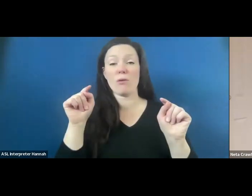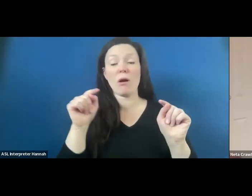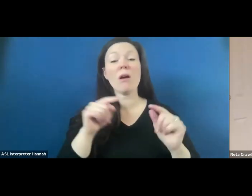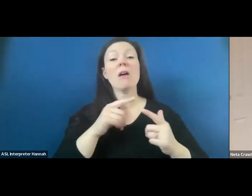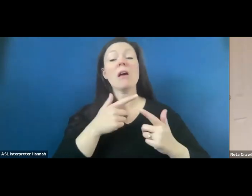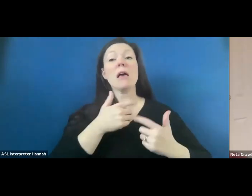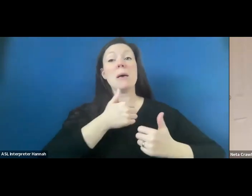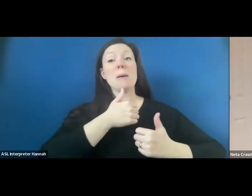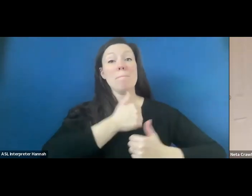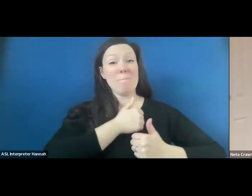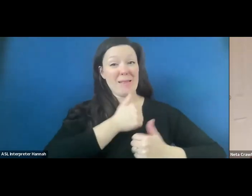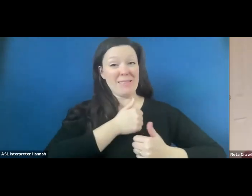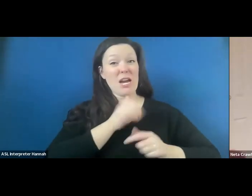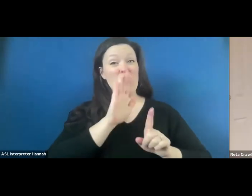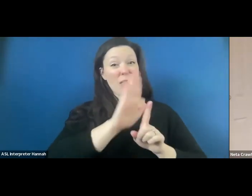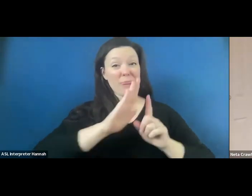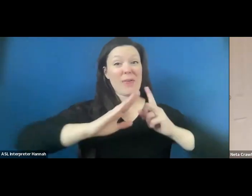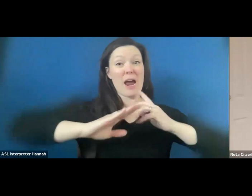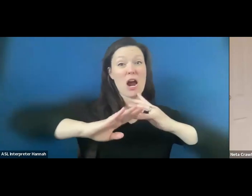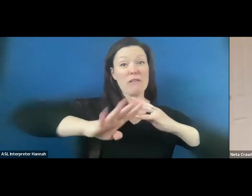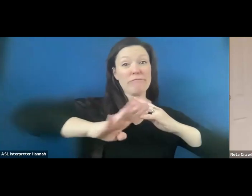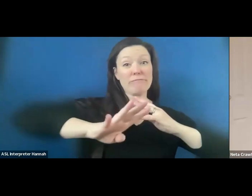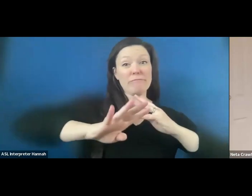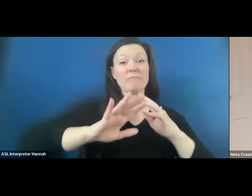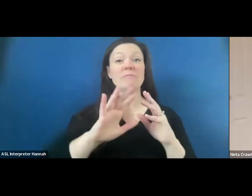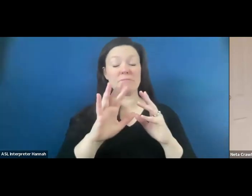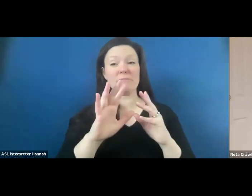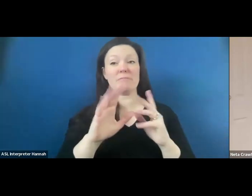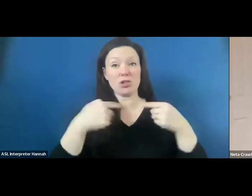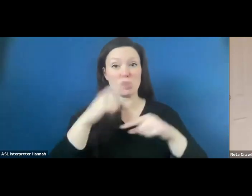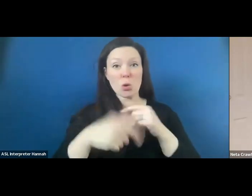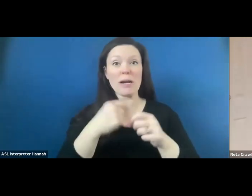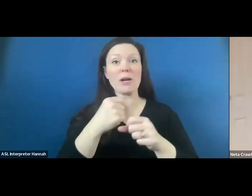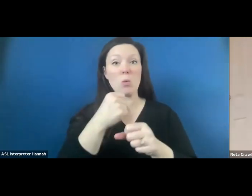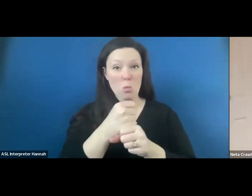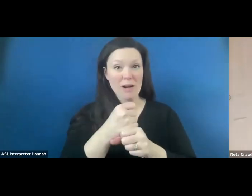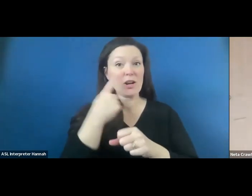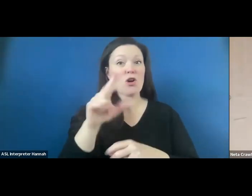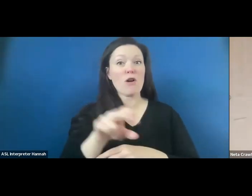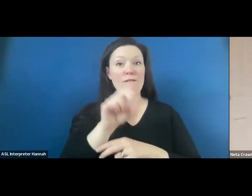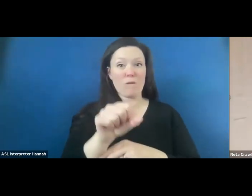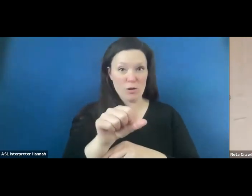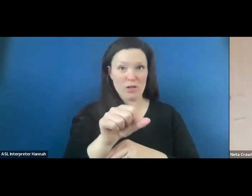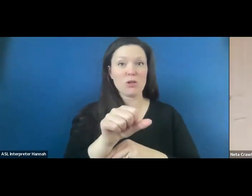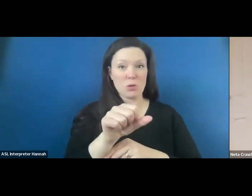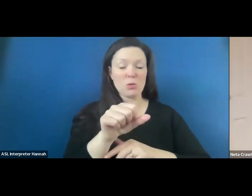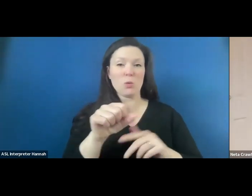emissions are about the same size as in any one year in the U.S. as military emissions.